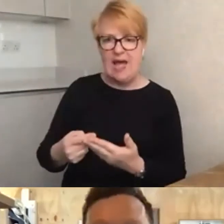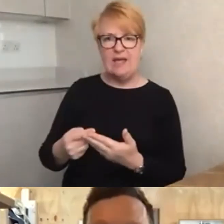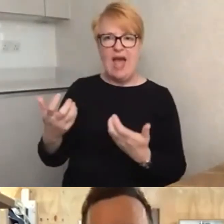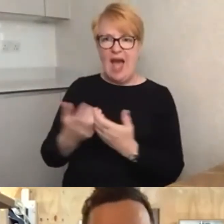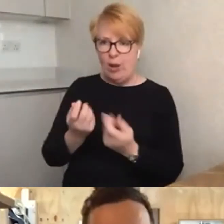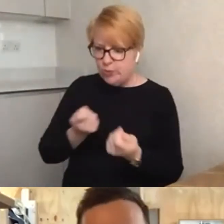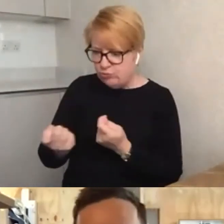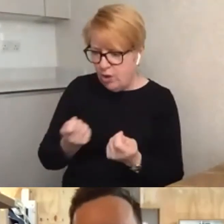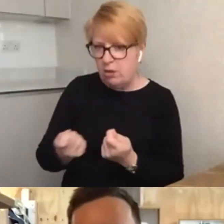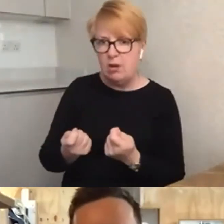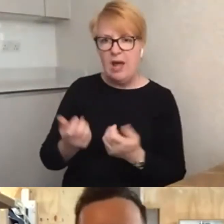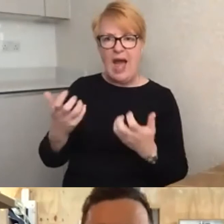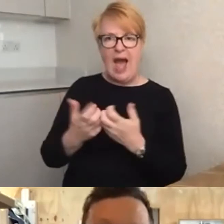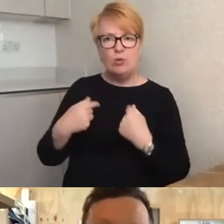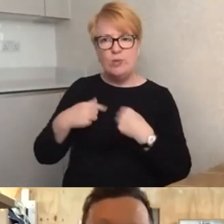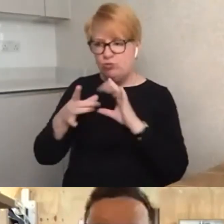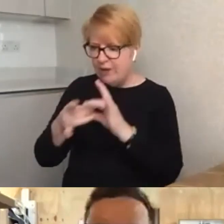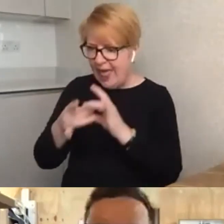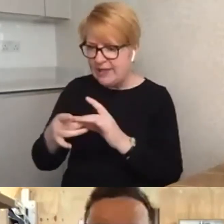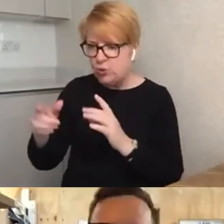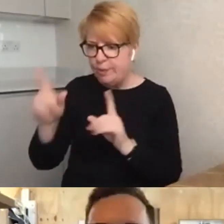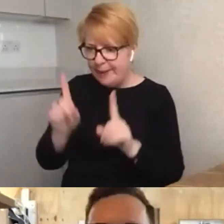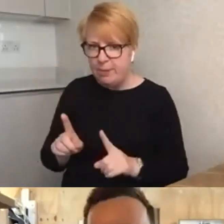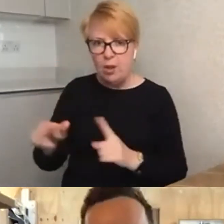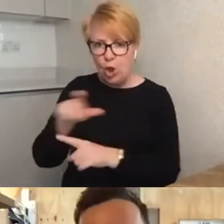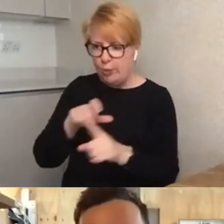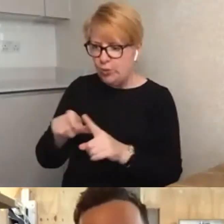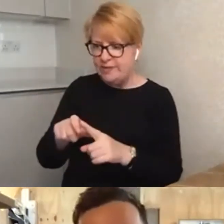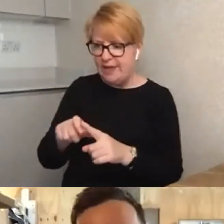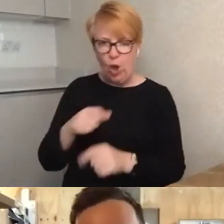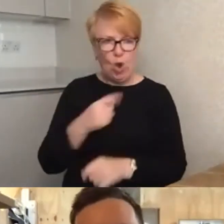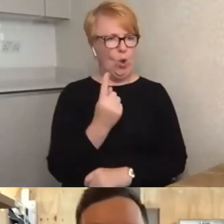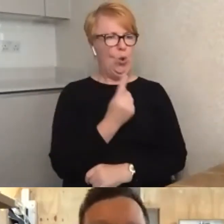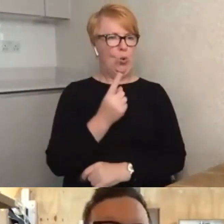our community? What is community? Who is our community, you know? So that's,